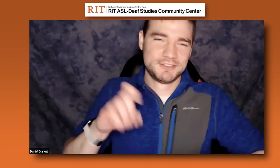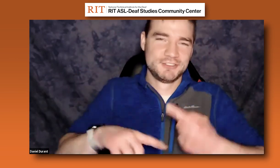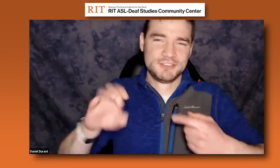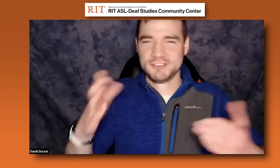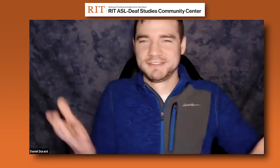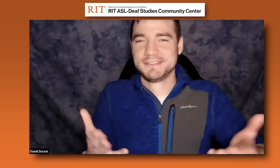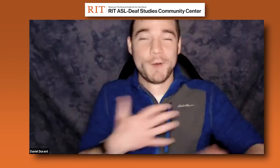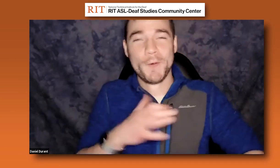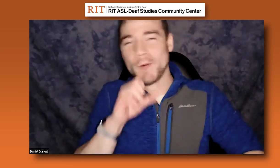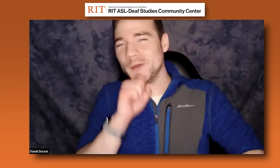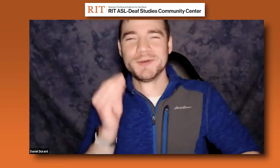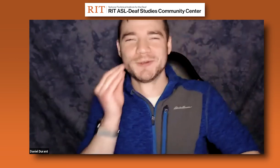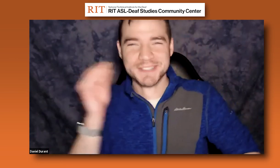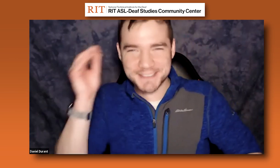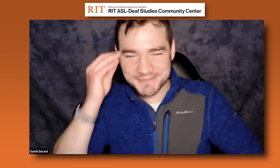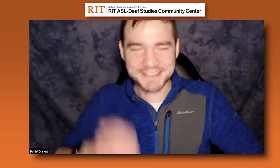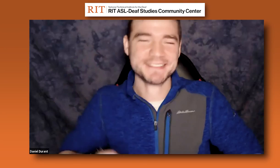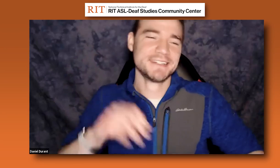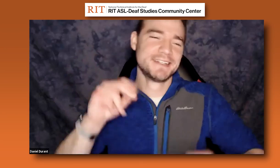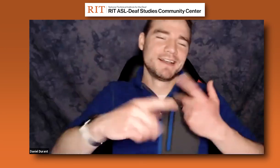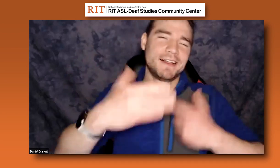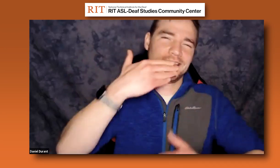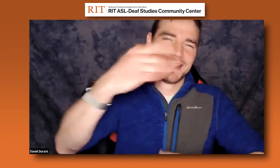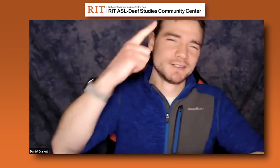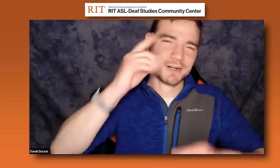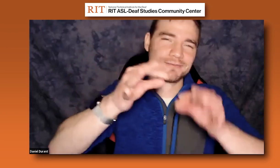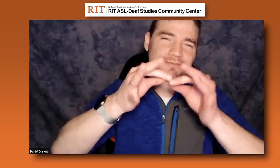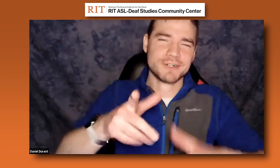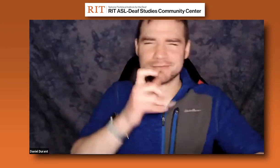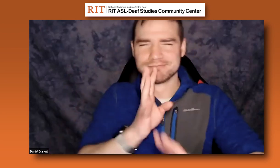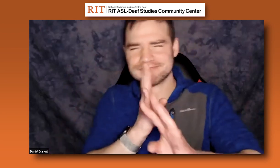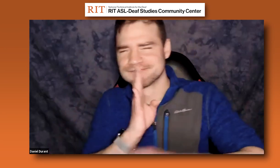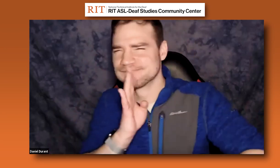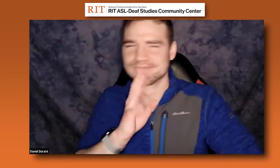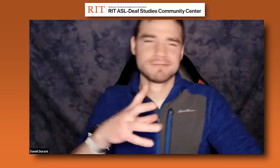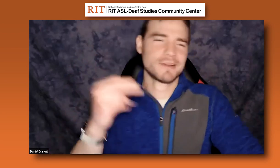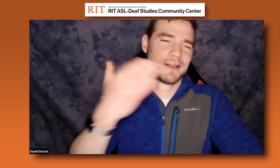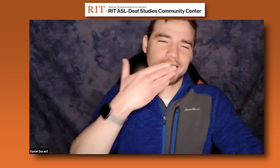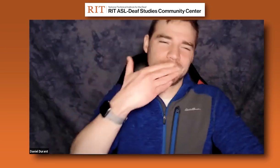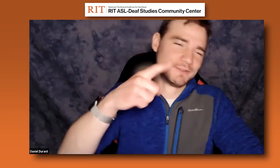I'm really happy to be here at my old home. Also, thank you to the interpreters